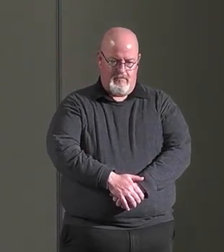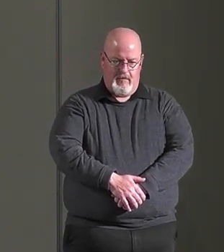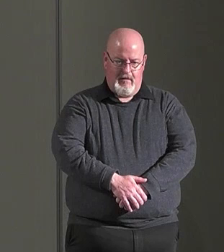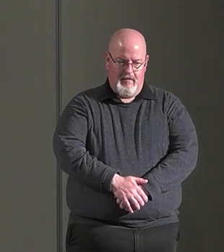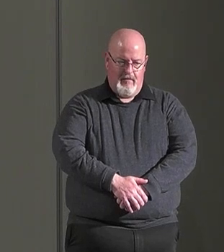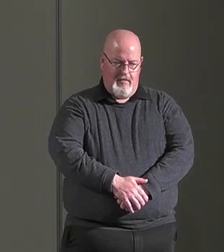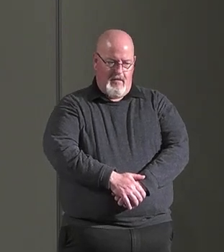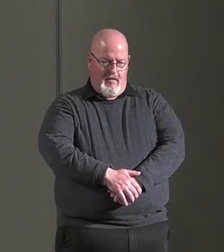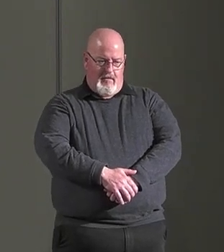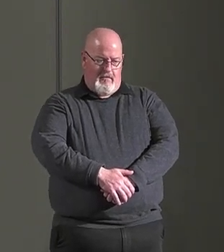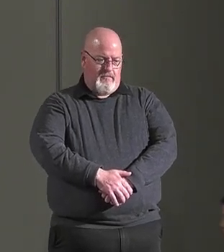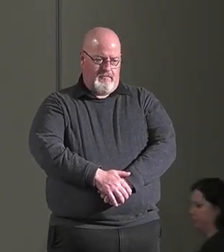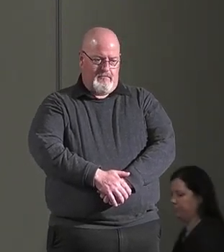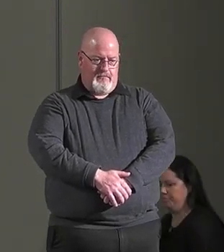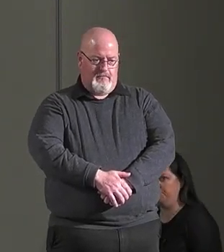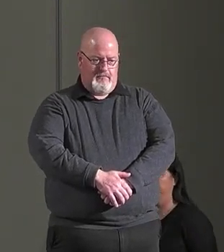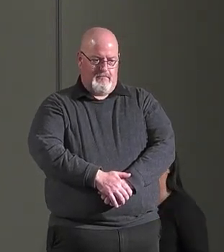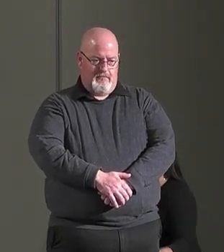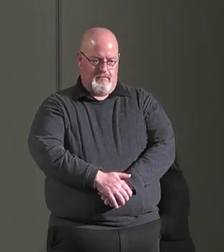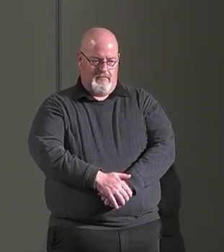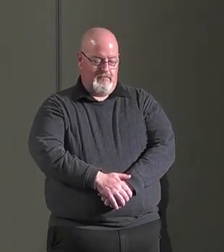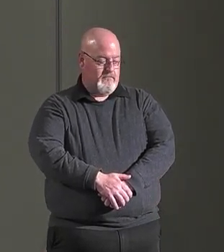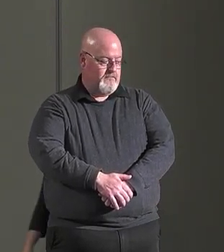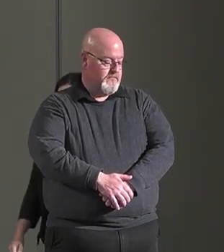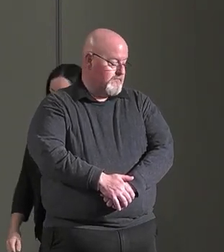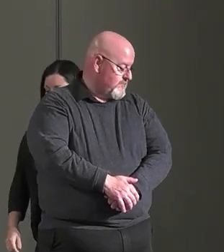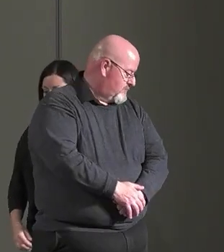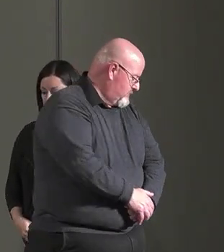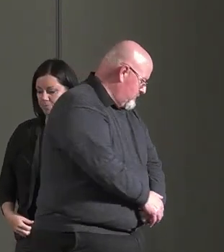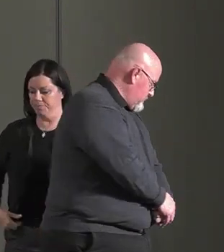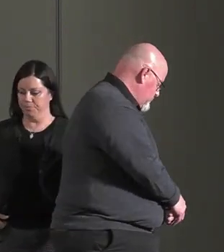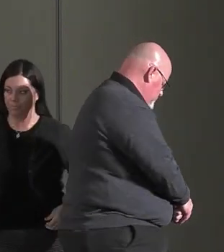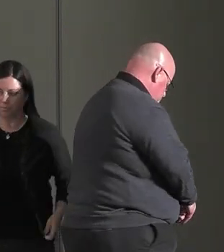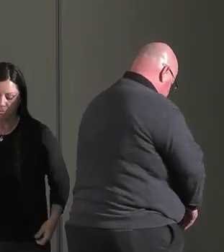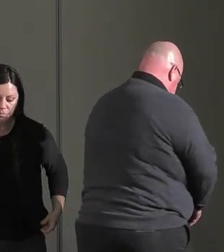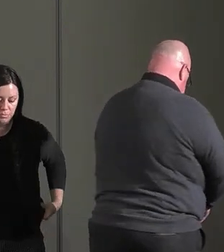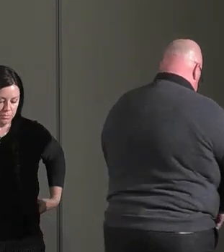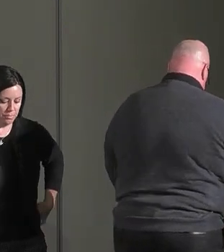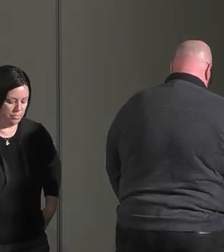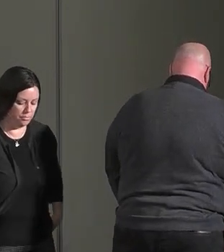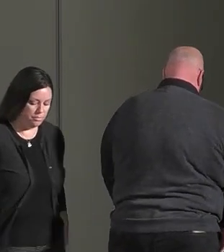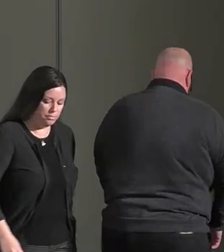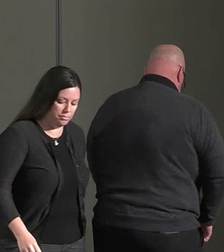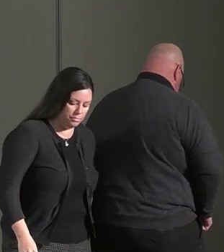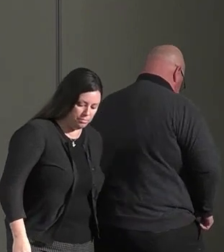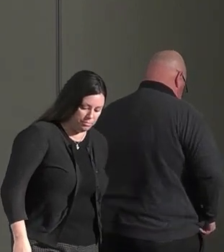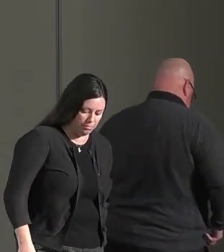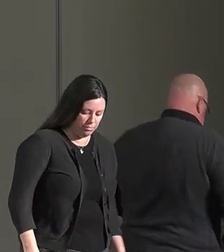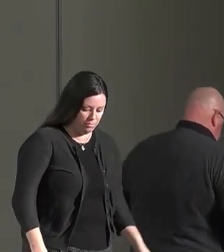behind on that. Interpreter clarification. The laws and regulations are behind on that